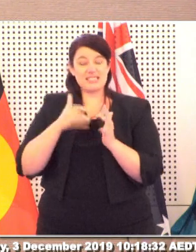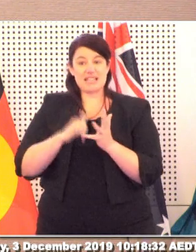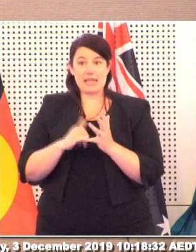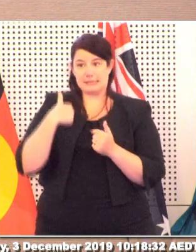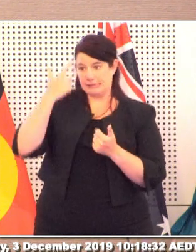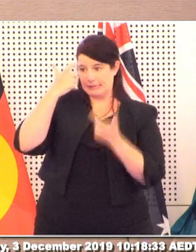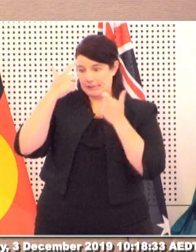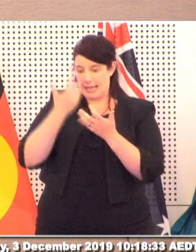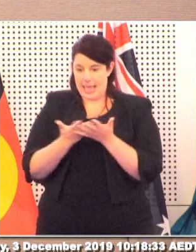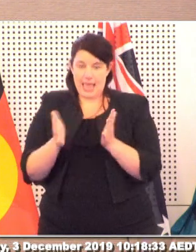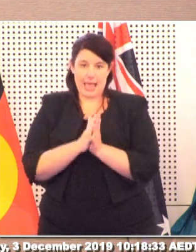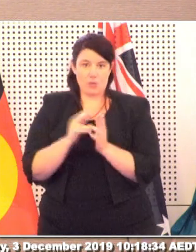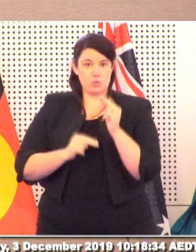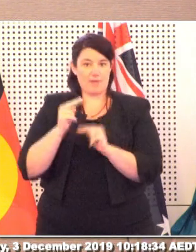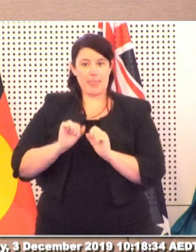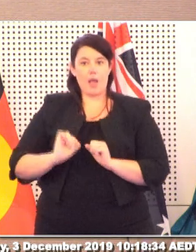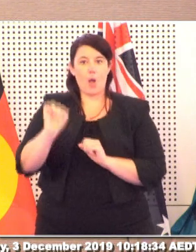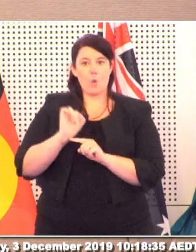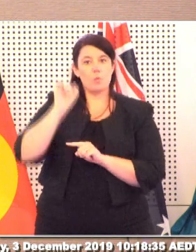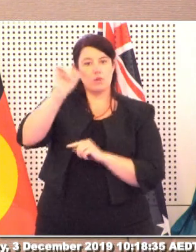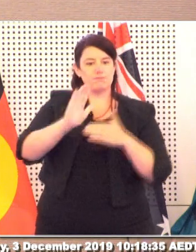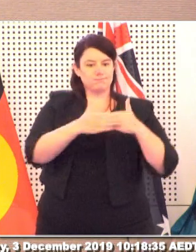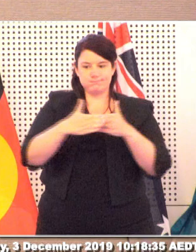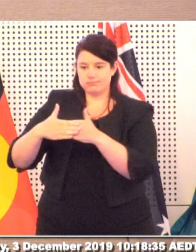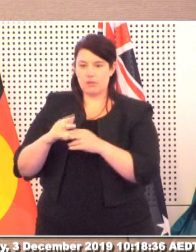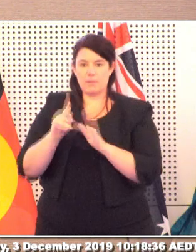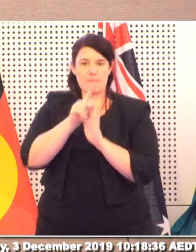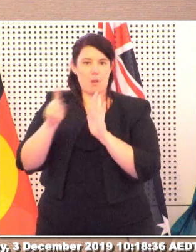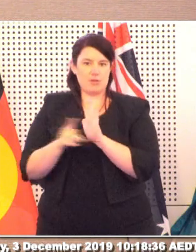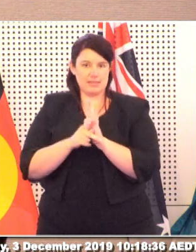in developing their own deinstitutionalisation policies.